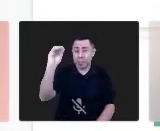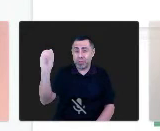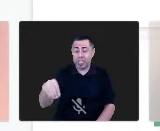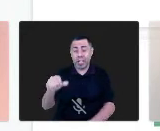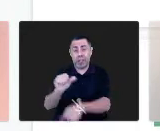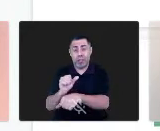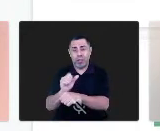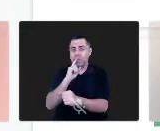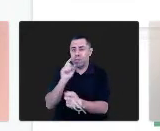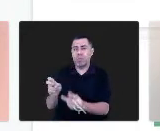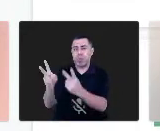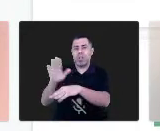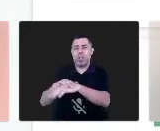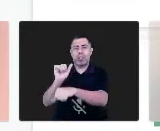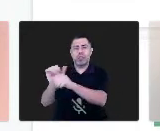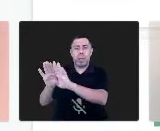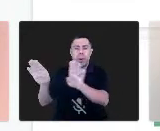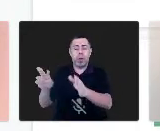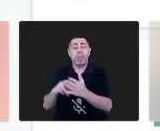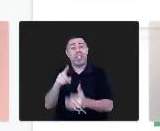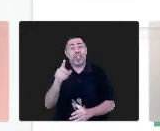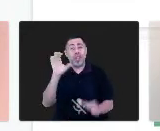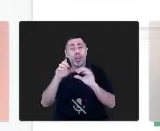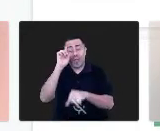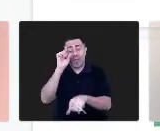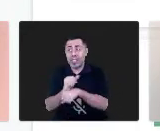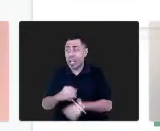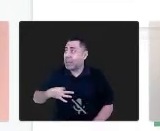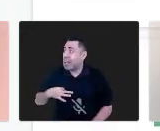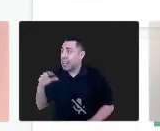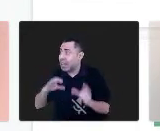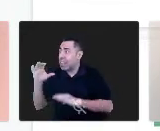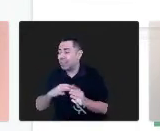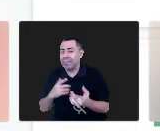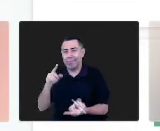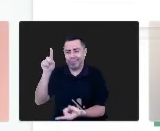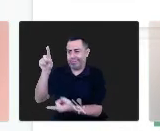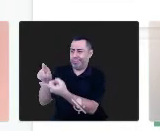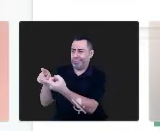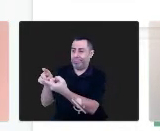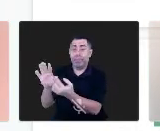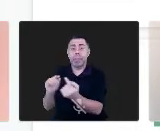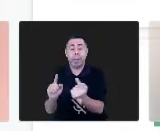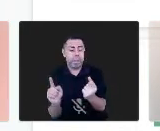percentage of availability right meeting people is more important than applying for jobs okay and